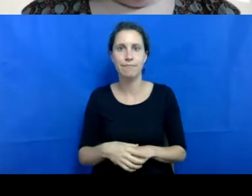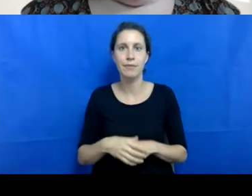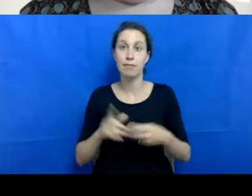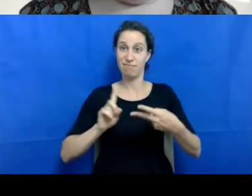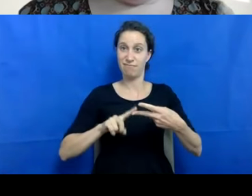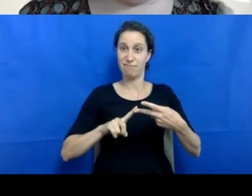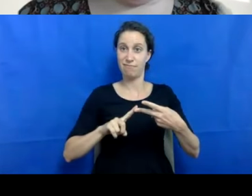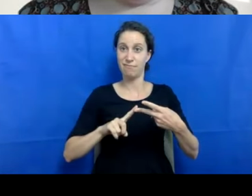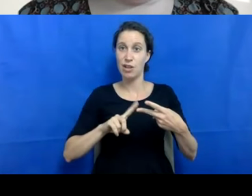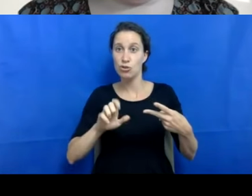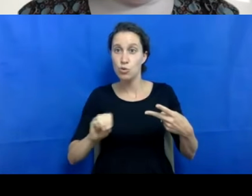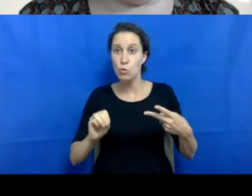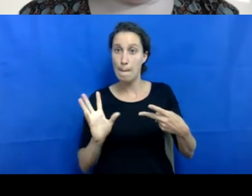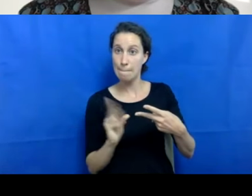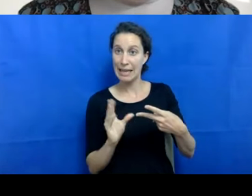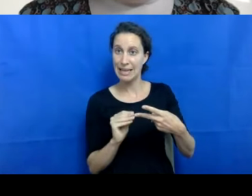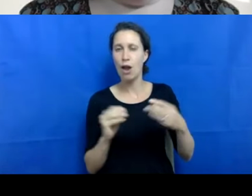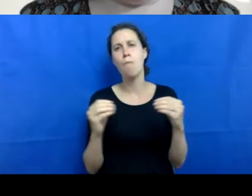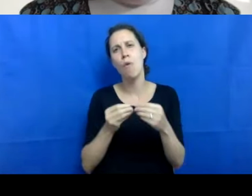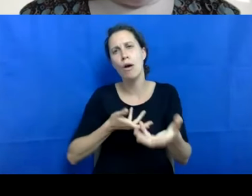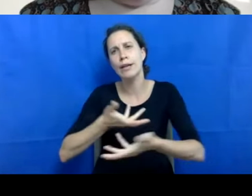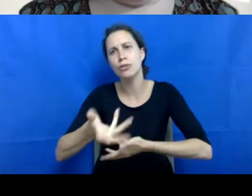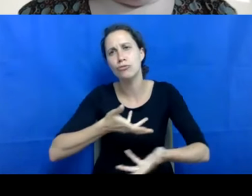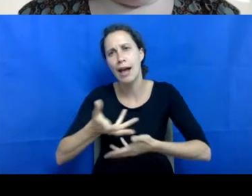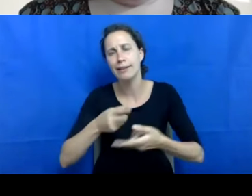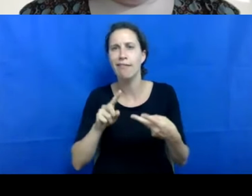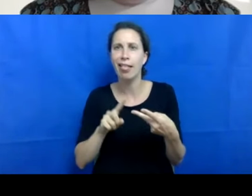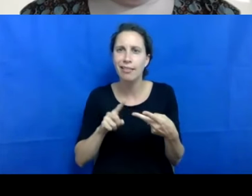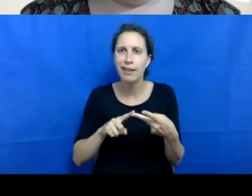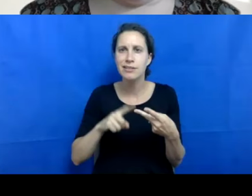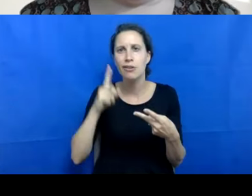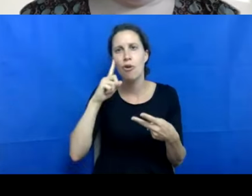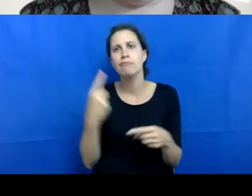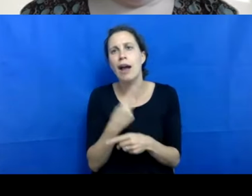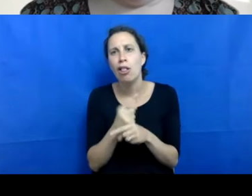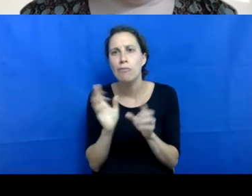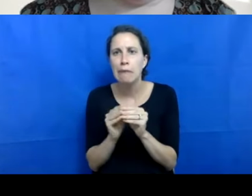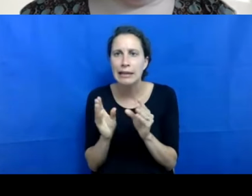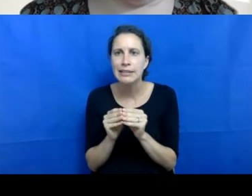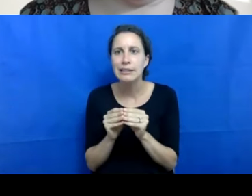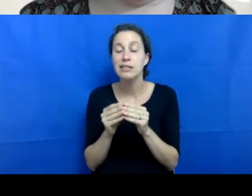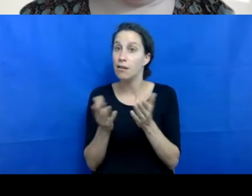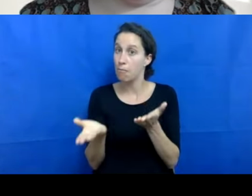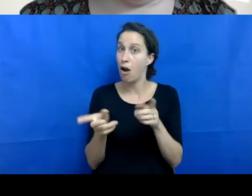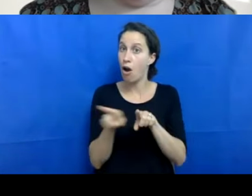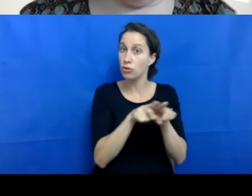And we use Zoom meeting for regular meetings, but also breakout sessions for our larger virtual events.